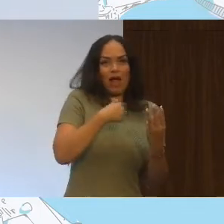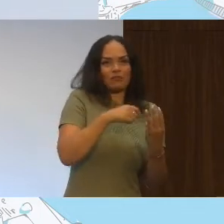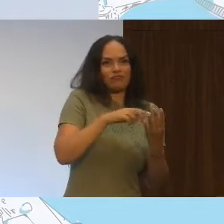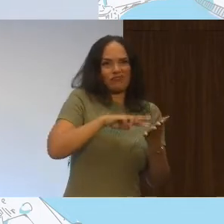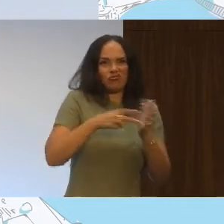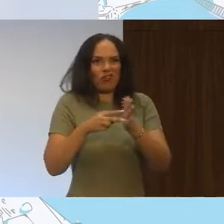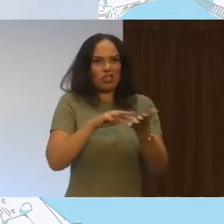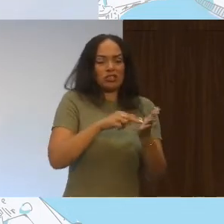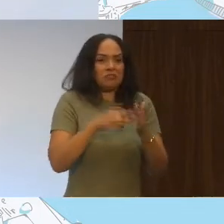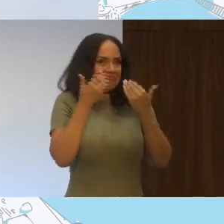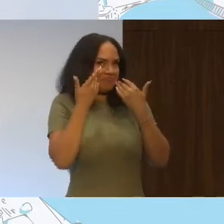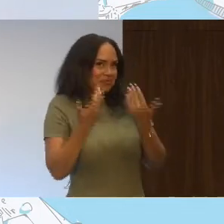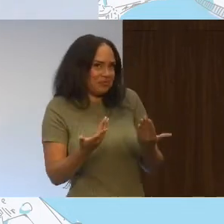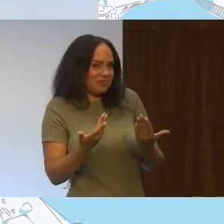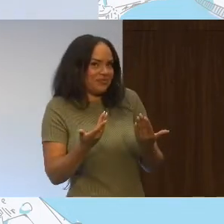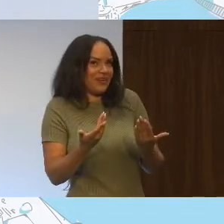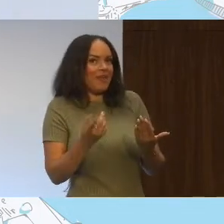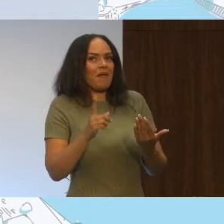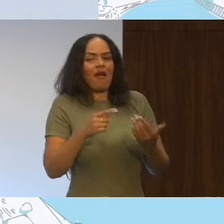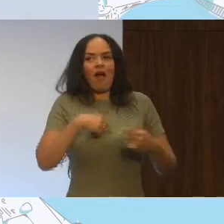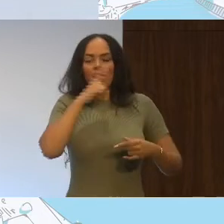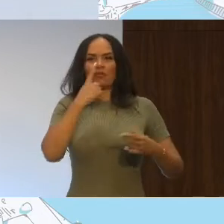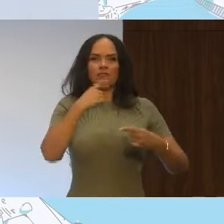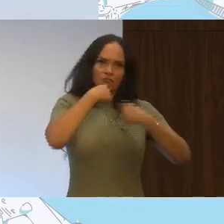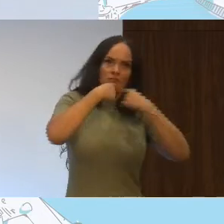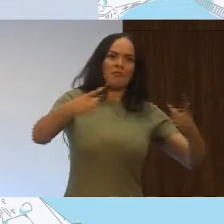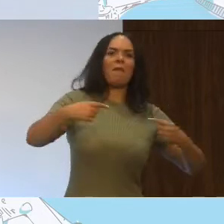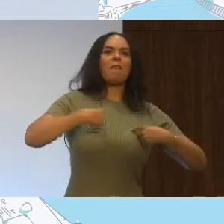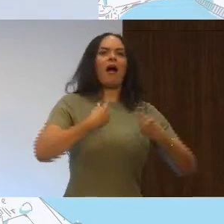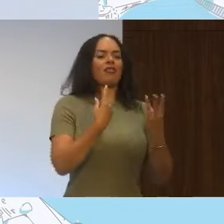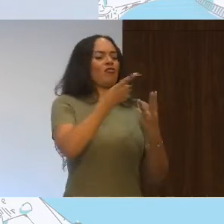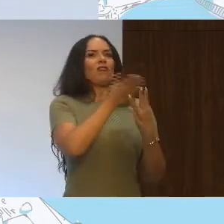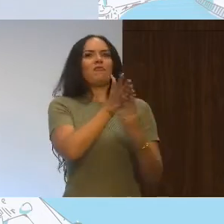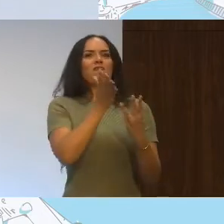And I'm certainly not claiming that my three pillars could be anyone else's.